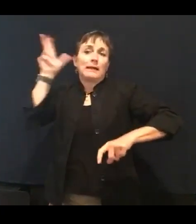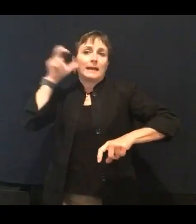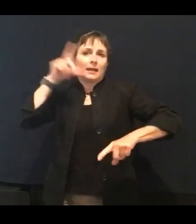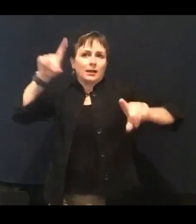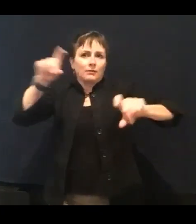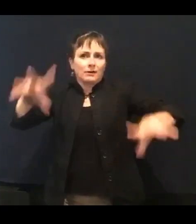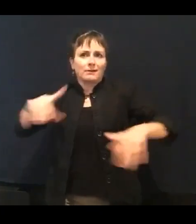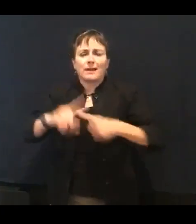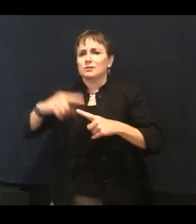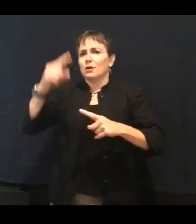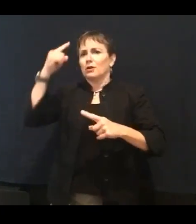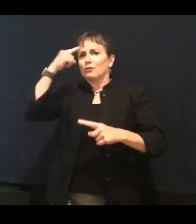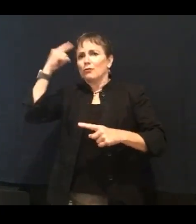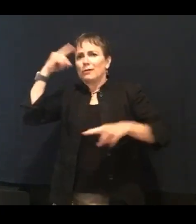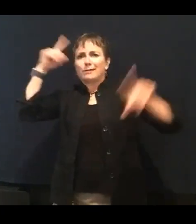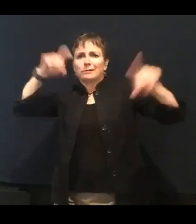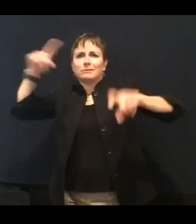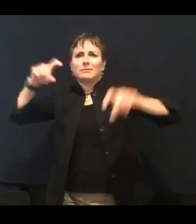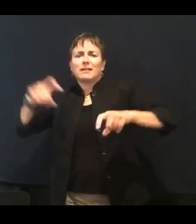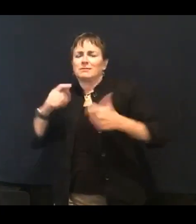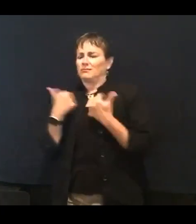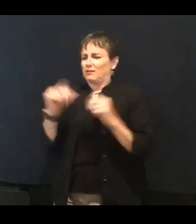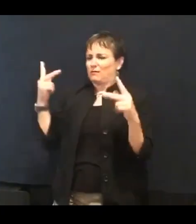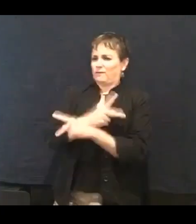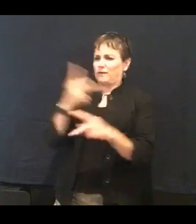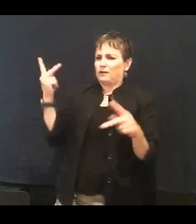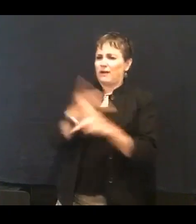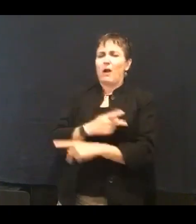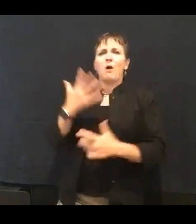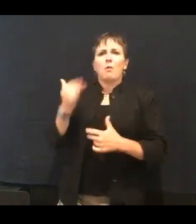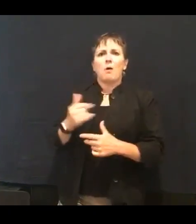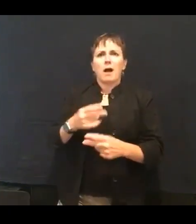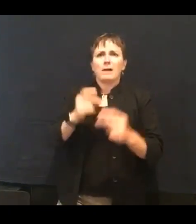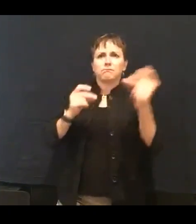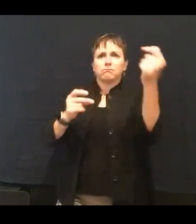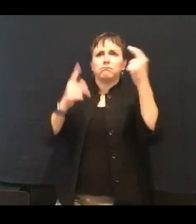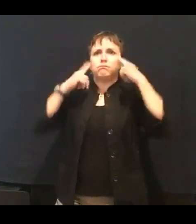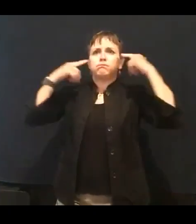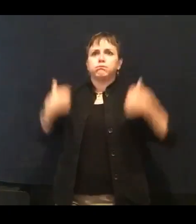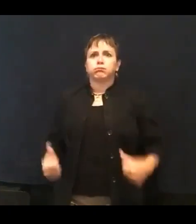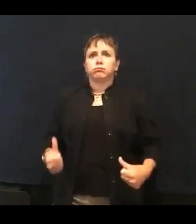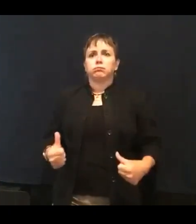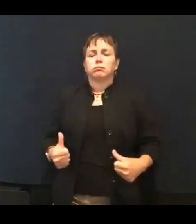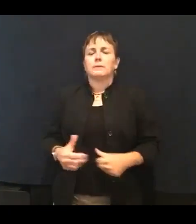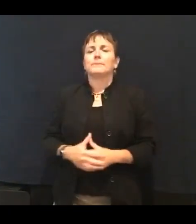to try and determine what had caused the significant deterioration in my hearing.